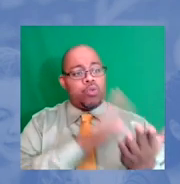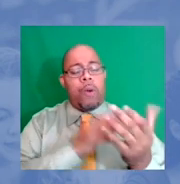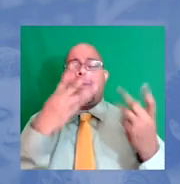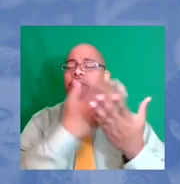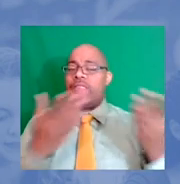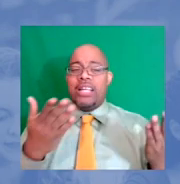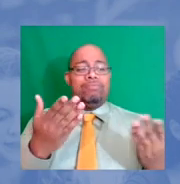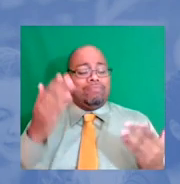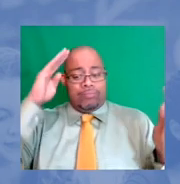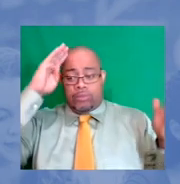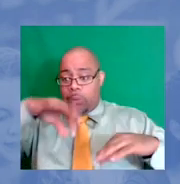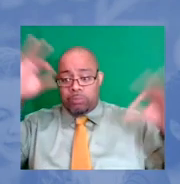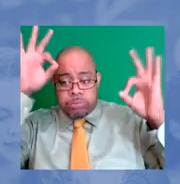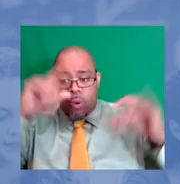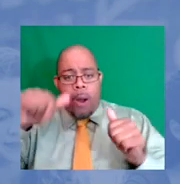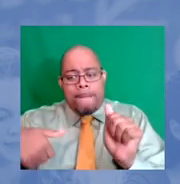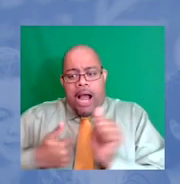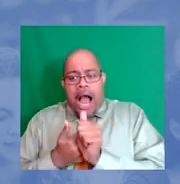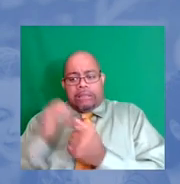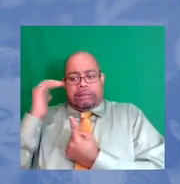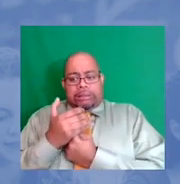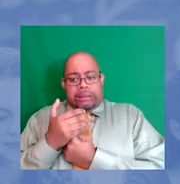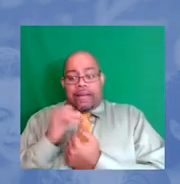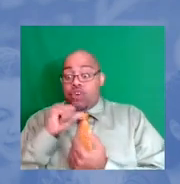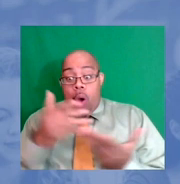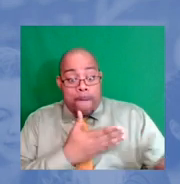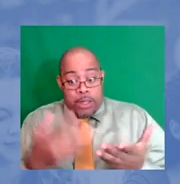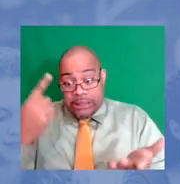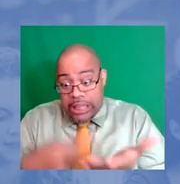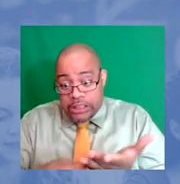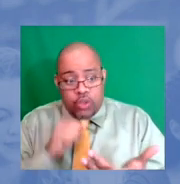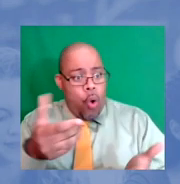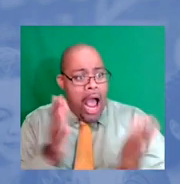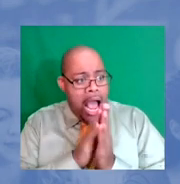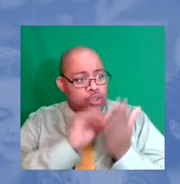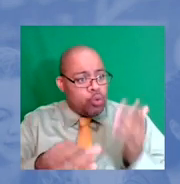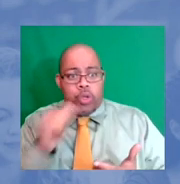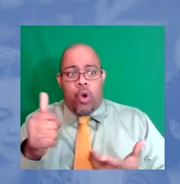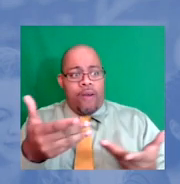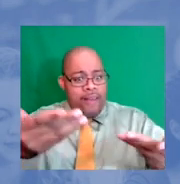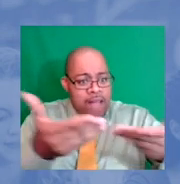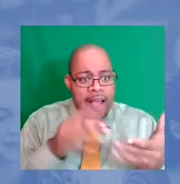IF WE DON'T BRING THEM TO THE TABLE AND ASK STUDENTS AND INVITE FAMILIES TO THE CONVERSATION.